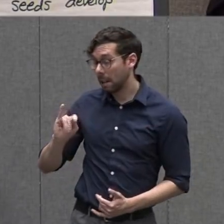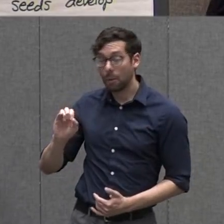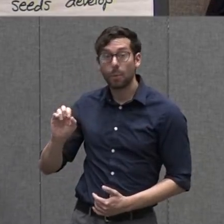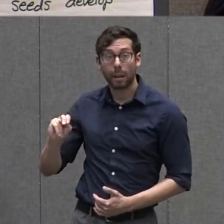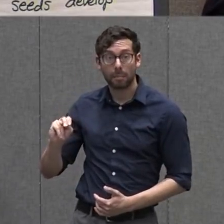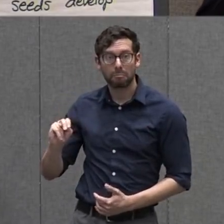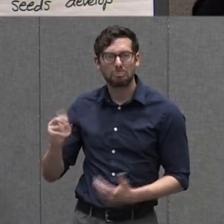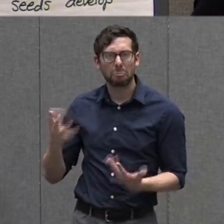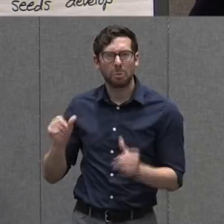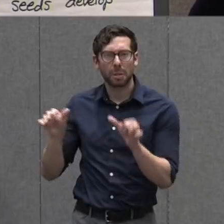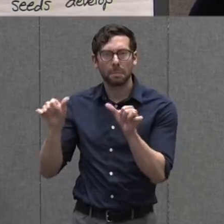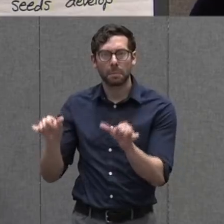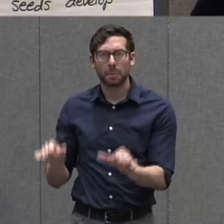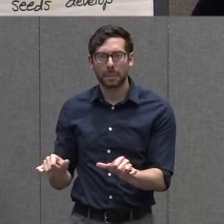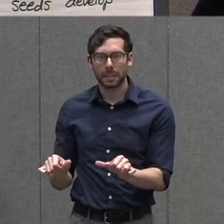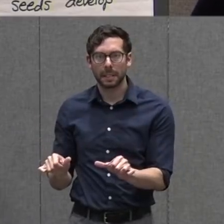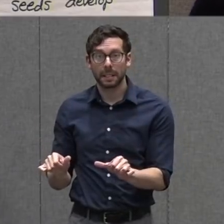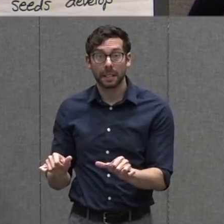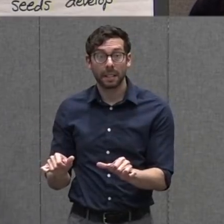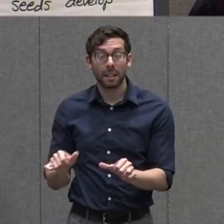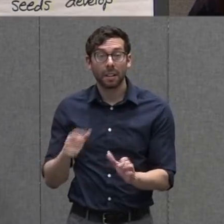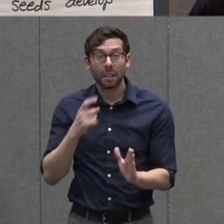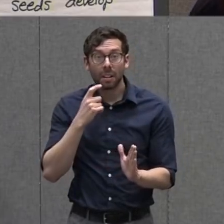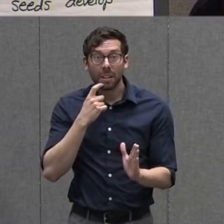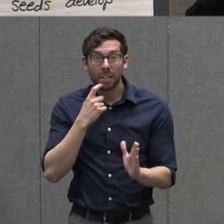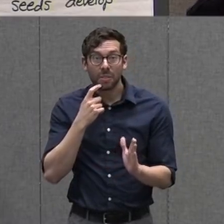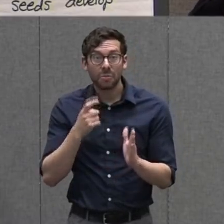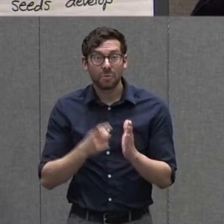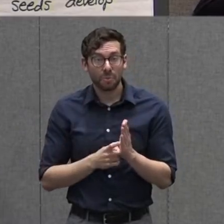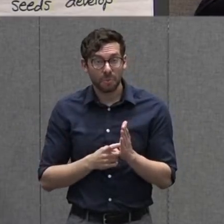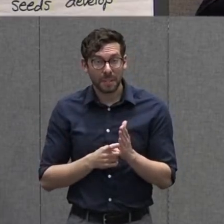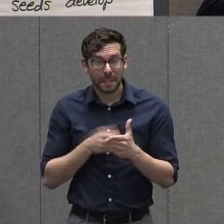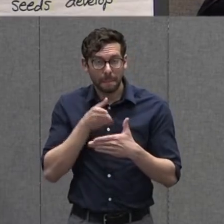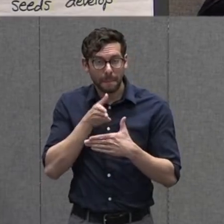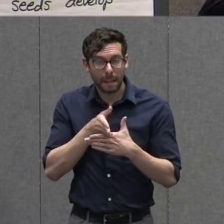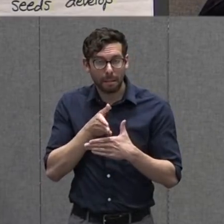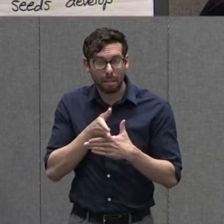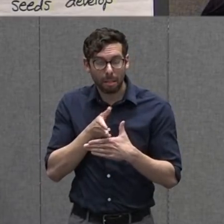I see in. In, that's in the middle. But do you know what?